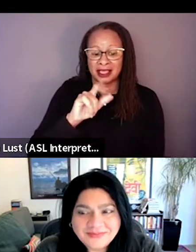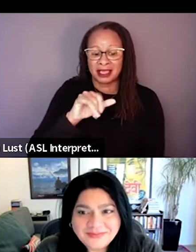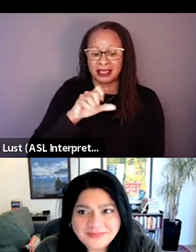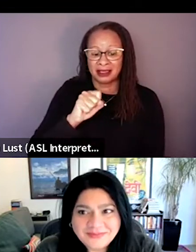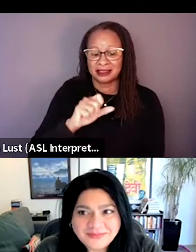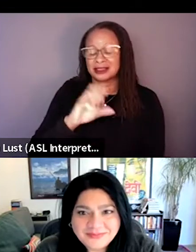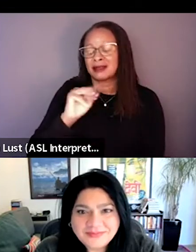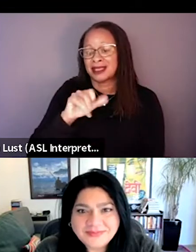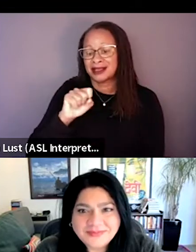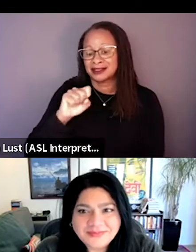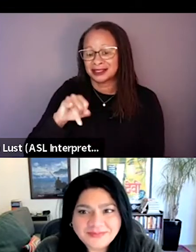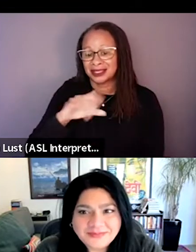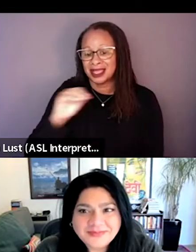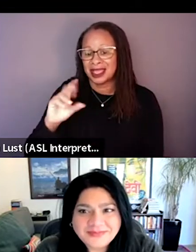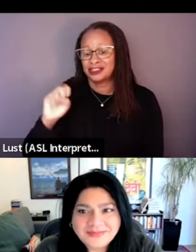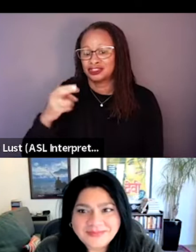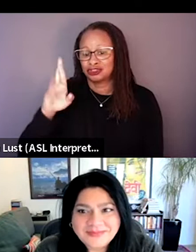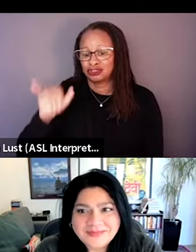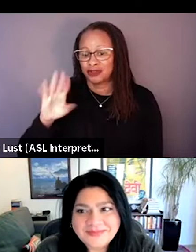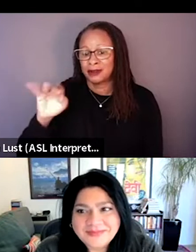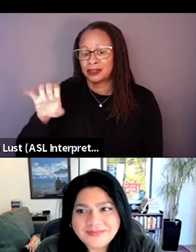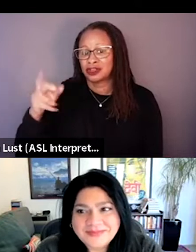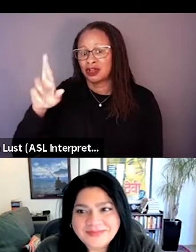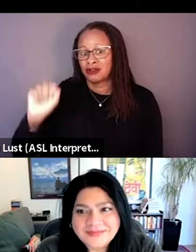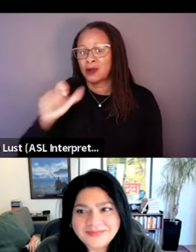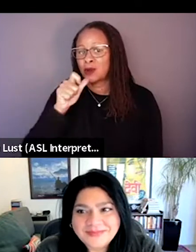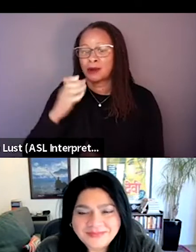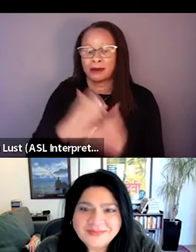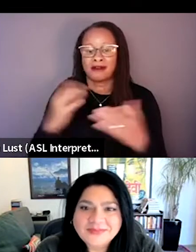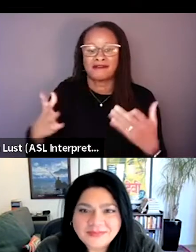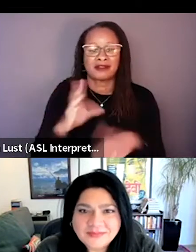first ever thrash metal band, Slave to Sirens. Before we get started,